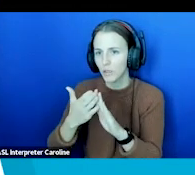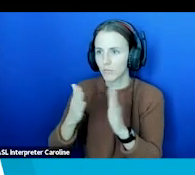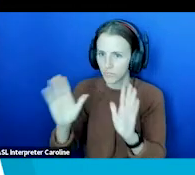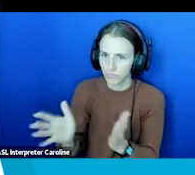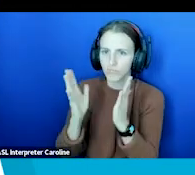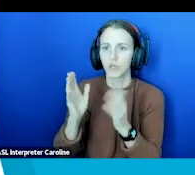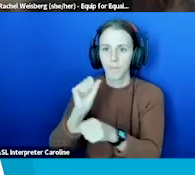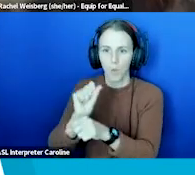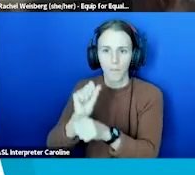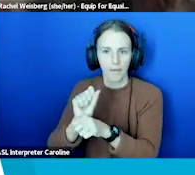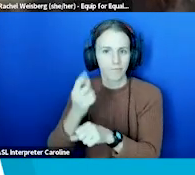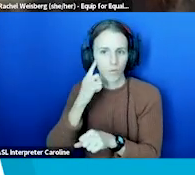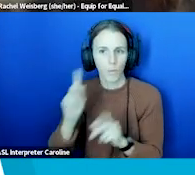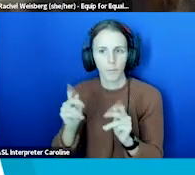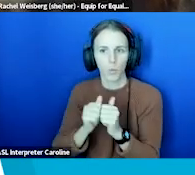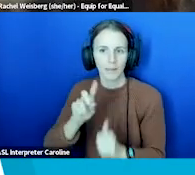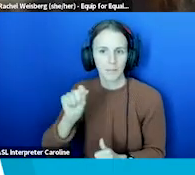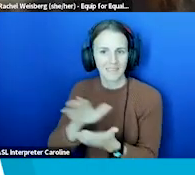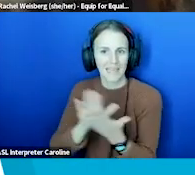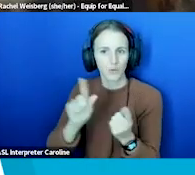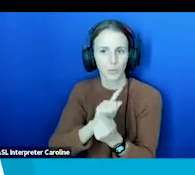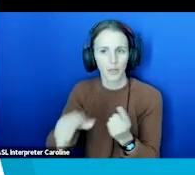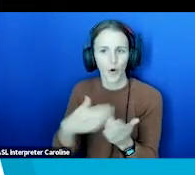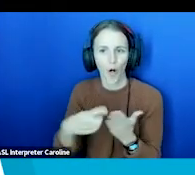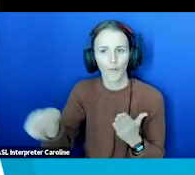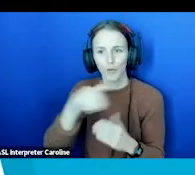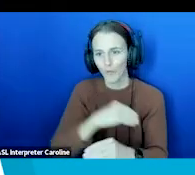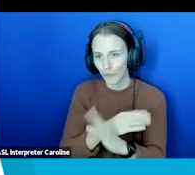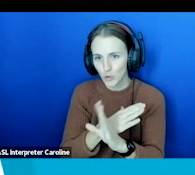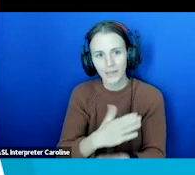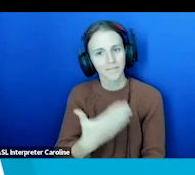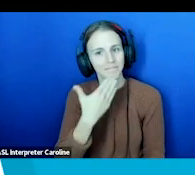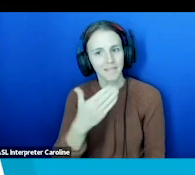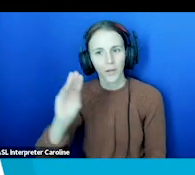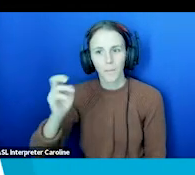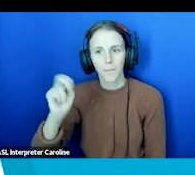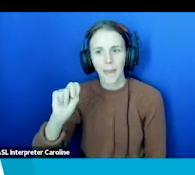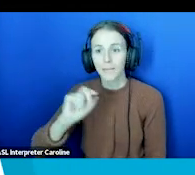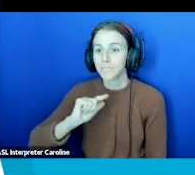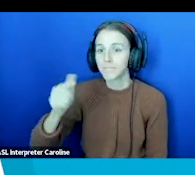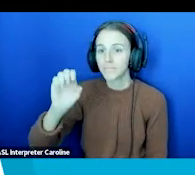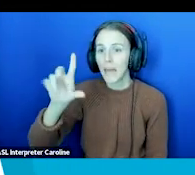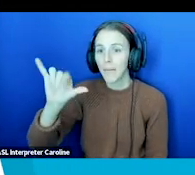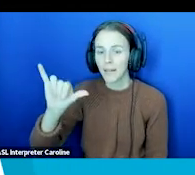WE CAN TO SUPPORT DRS AND THE OTHERS IN THE DISABILITY COMMUNITY. NICE TO MEET